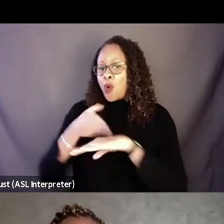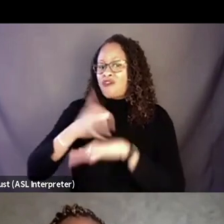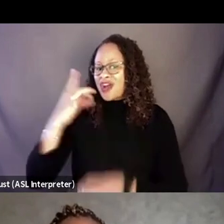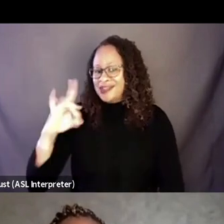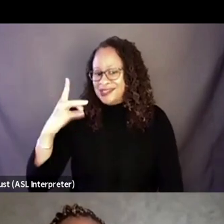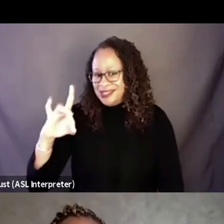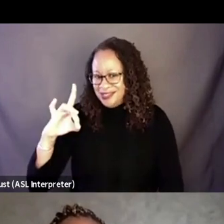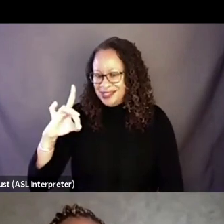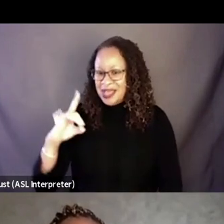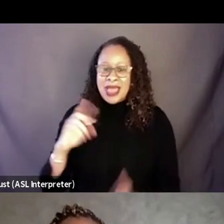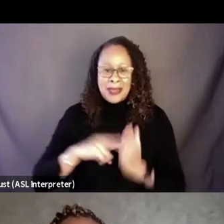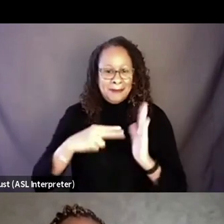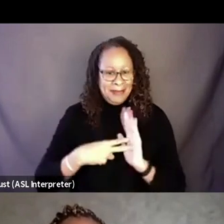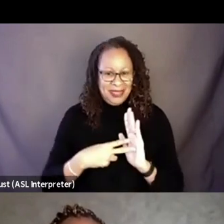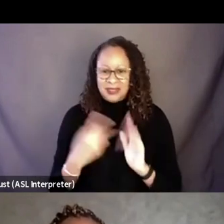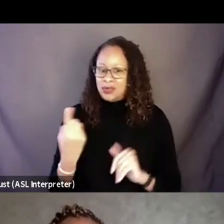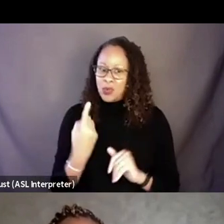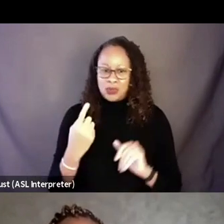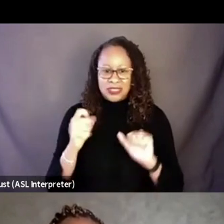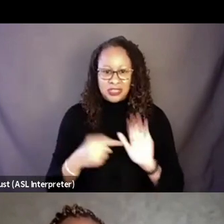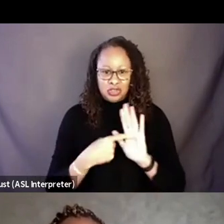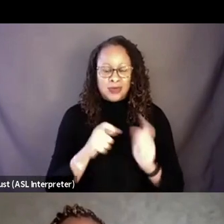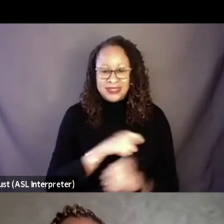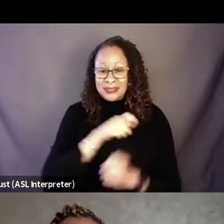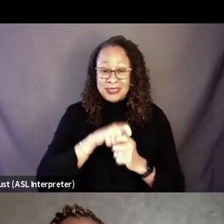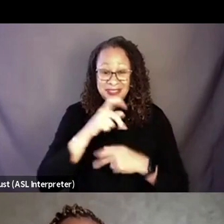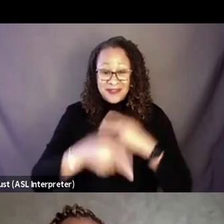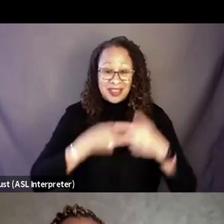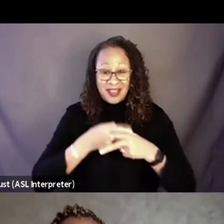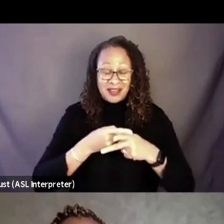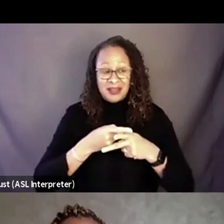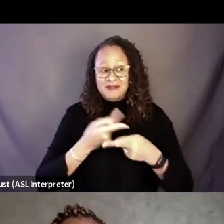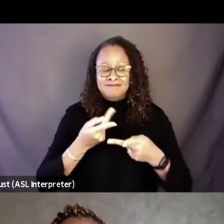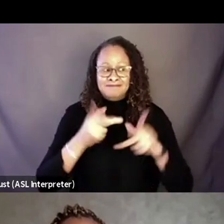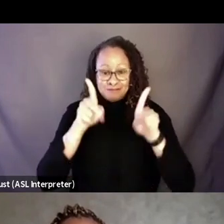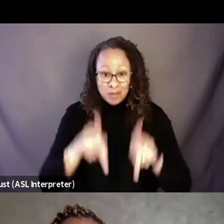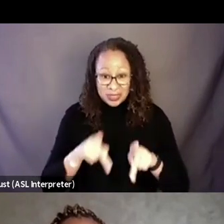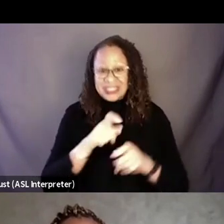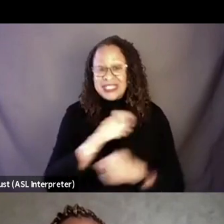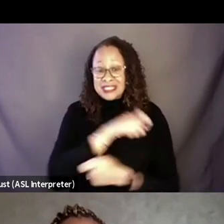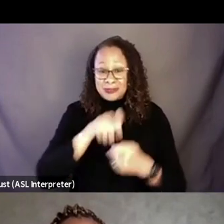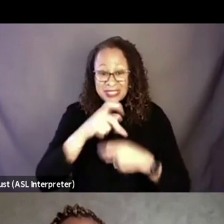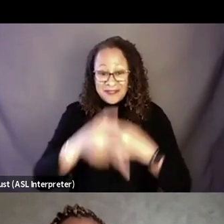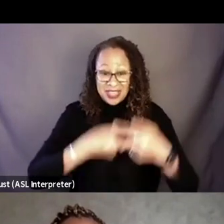we could only show it to a certain kind of viewer in a certain kind of space, but from January to